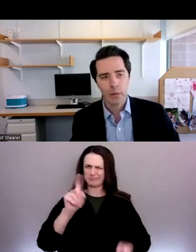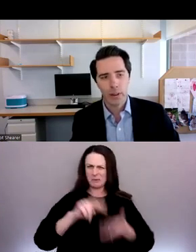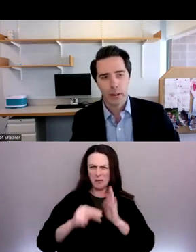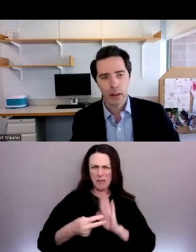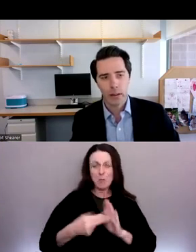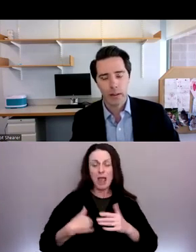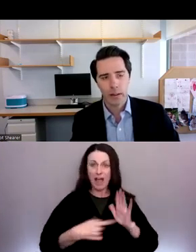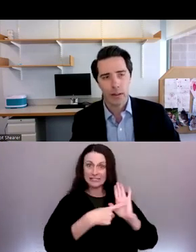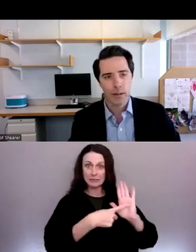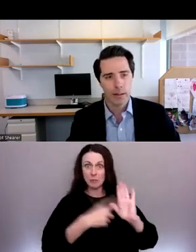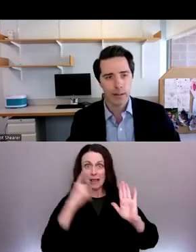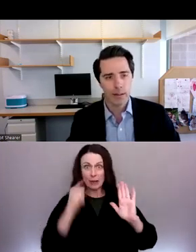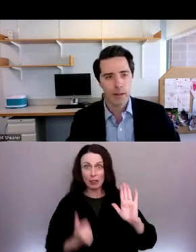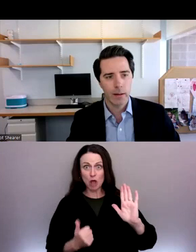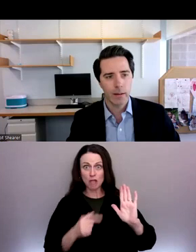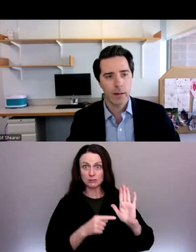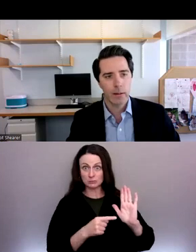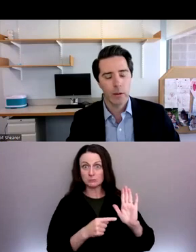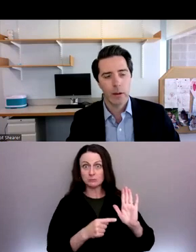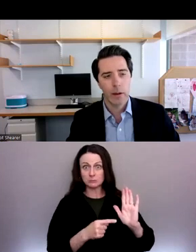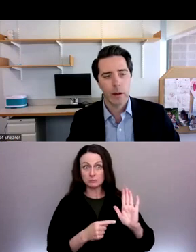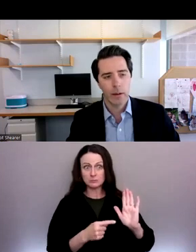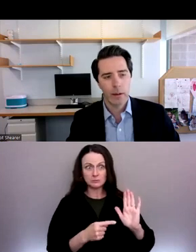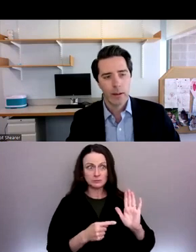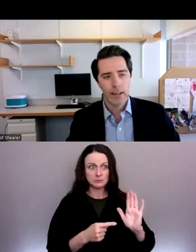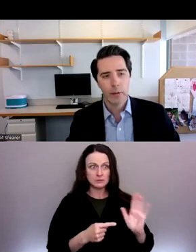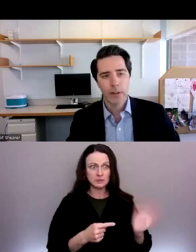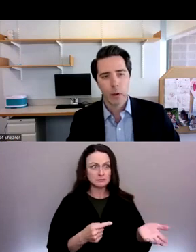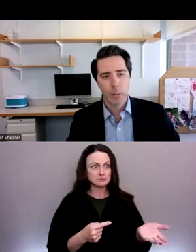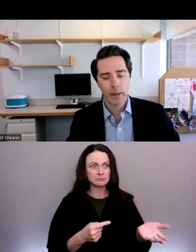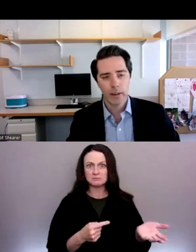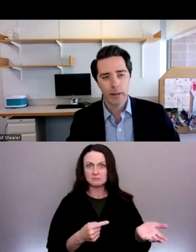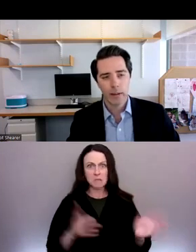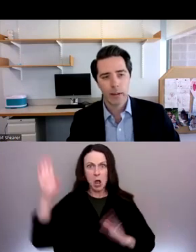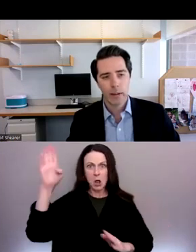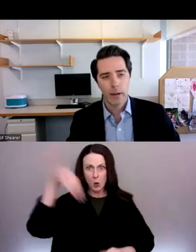symptom of hearing loss and and this is